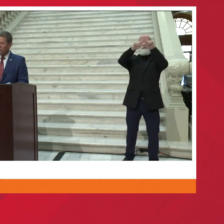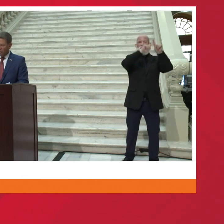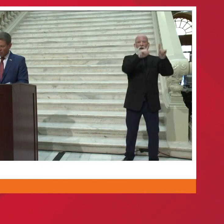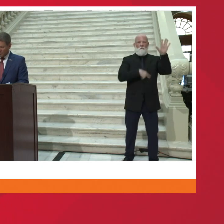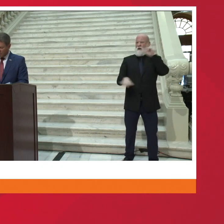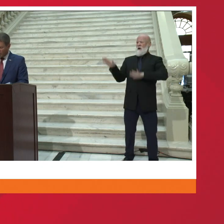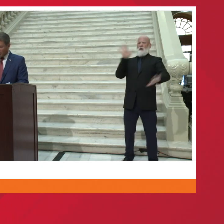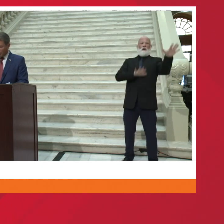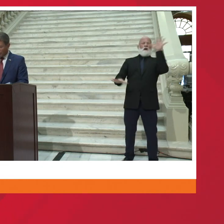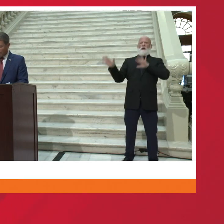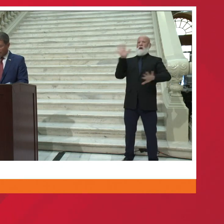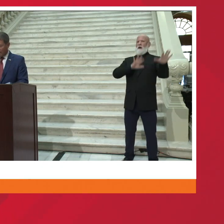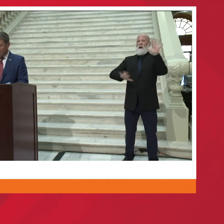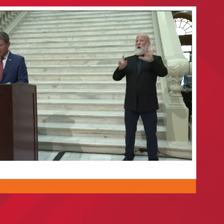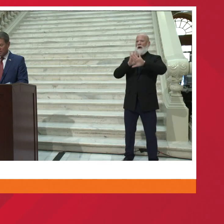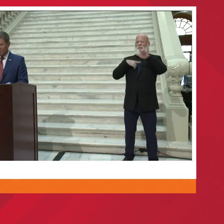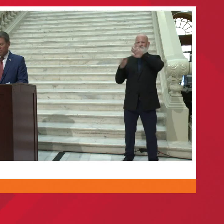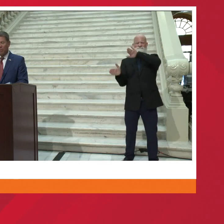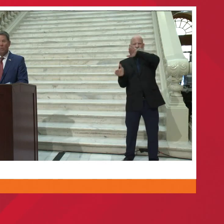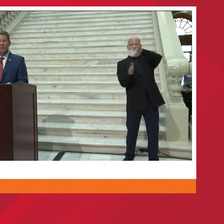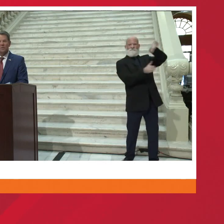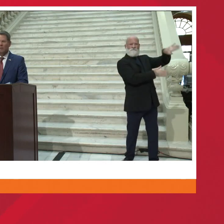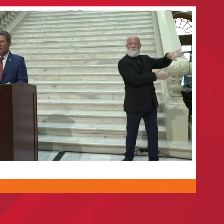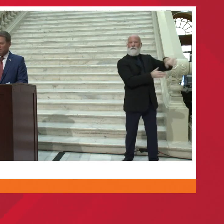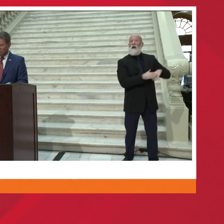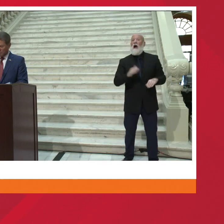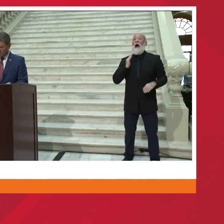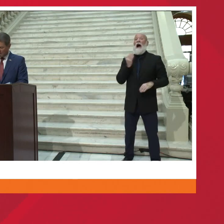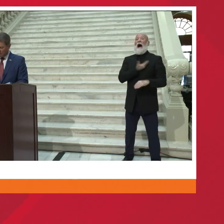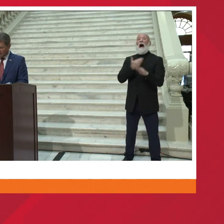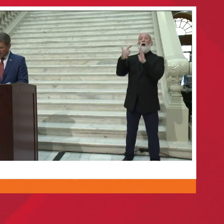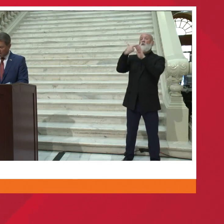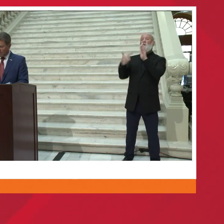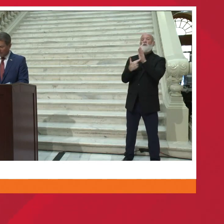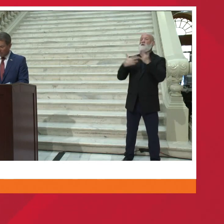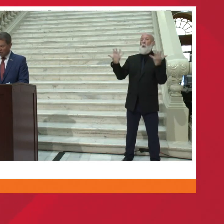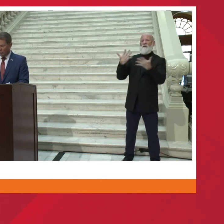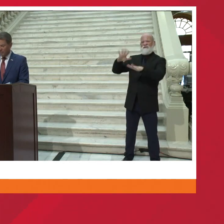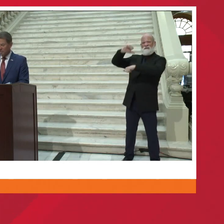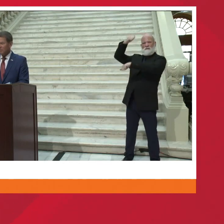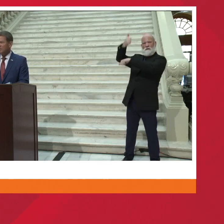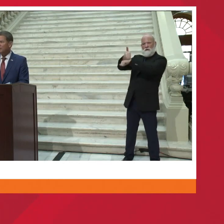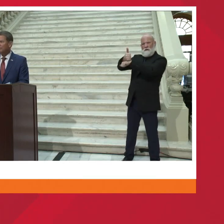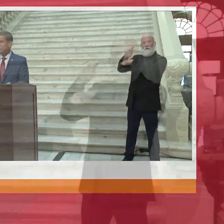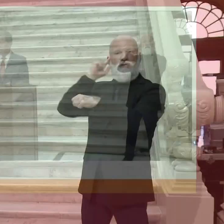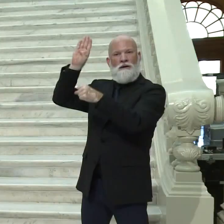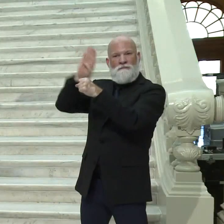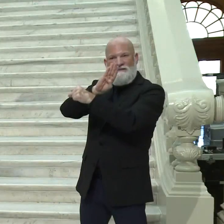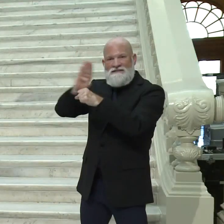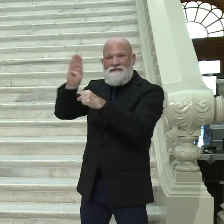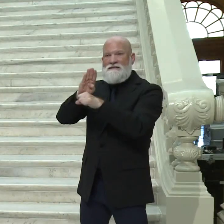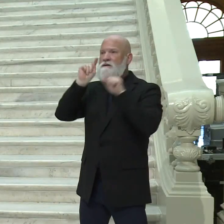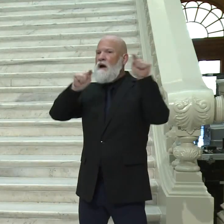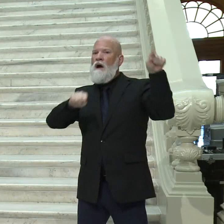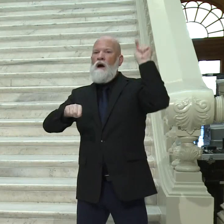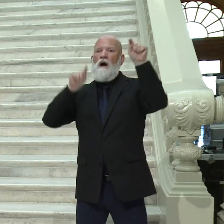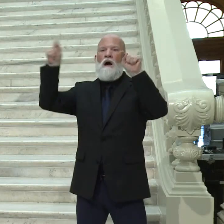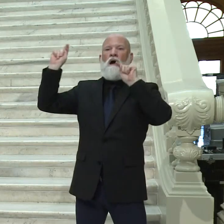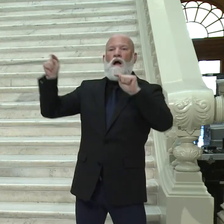THAT ARE CONFUSING AND UNENFORCEABLE, I'M THAT ARE CONFUSING AND UNENFORCEABLE, I'M ASKING THAT ARE CONFUSING AND UNENFORCEABLE, I'M ASKING ALL UNENFORCEABLE, I'M ASKING ALL UNENFORCEABLE, I'M ASKING ALL LOCAL UNENFORCEABLE, I'M ASKING ALL LOCAL LEADERS UNENFORCEABLE, I'M ASKING ALL LOCAL LEADERS TO UNENFORCEABLE, I'M ASKING ALL LOCAL LEADERS TO ENFORCE UNENFORCEABLE, I'M ASKING ALL LOCAL LEADERS TO ENFORCE THE LOCAL LEADERS TO ENFORCE THE LOCAL LEADERS TO ENFORCE THE CURRENT LOCAL LEADERS TO ENFORCE THE CURRENT EXECUTIVE LOCAL LEADERS TO ENFORCE THE CURRENT EXECUTIVE ORDER. CURRENT EXECUTIVE ORDER. CURRENT EXECUTIVE ORDER. ENFORCE CURRENT EXECUTIVE ORDER. ENFORCE THE CURRENT EXECUTIVE ORDER. ENFORCE THE RULES CURRENT EXECUTIVE ORDER. ENFORCE THE RULES THAT CURRENT EXECUTIVE ORDER. ENFORCE THE RULES THAT WE